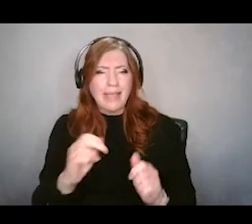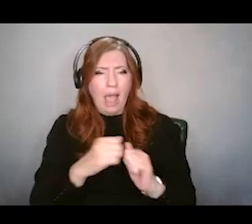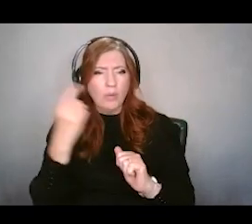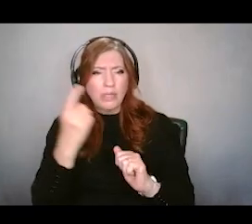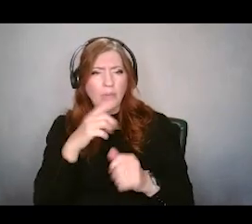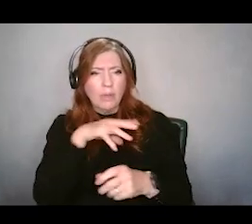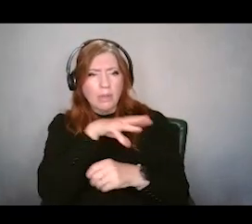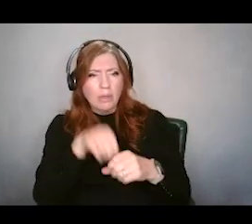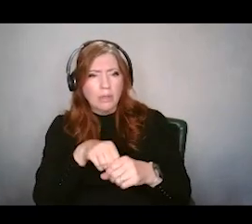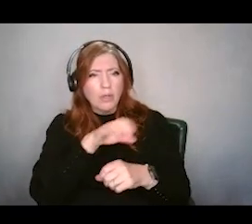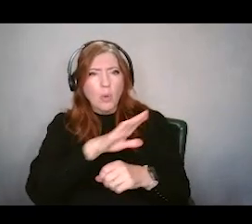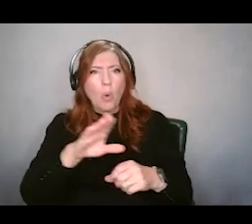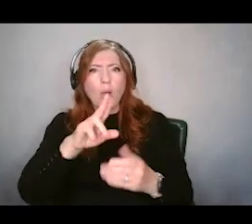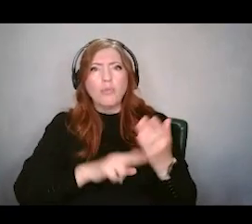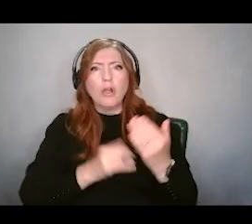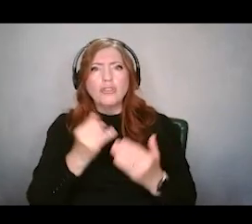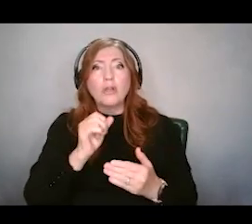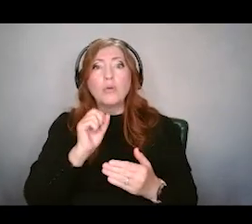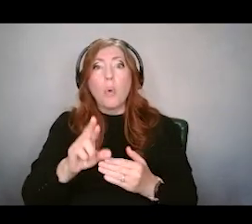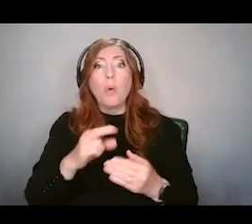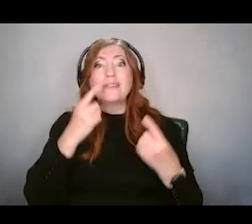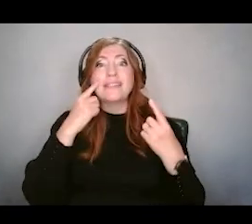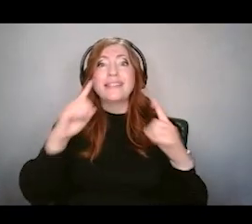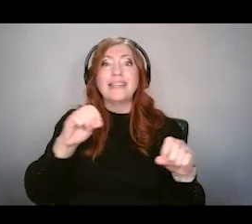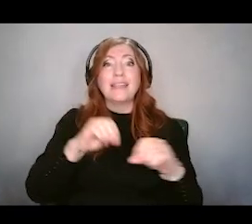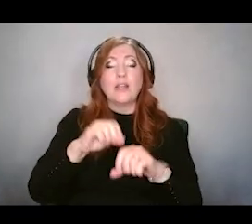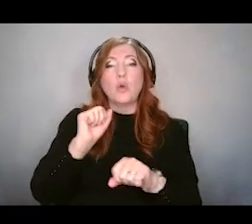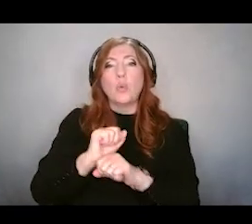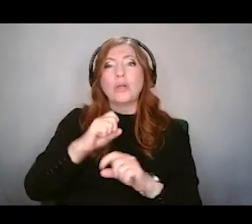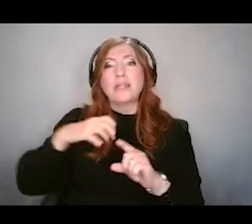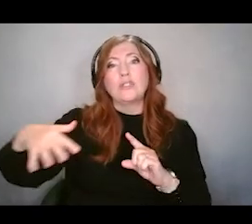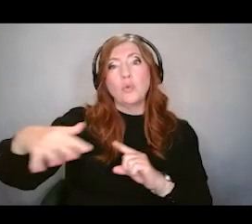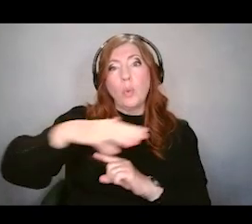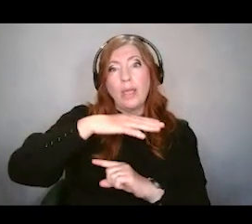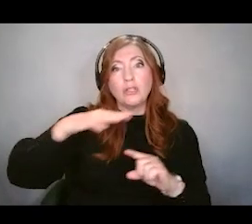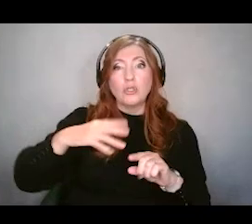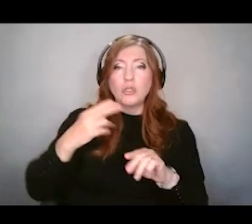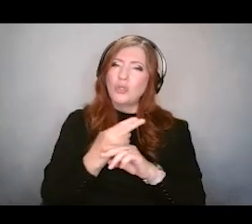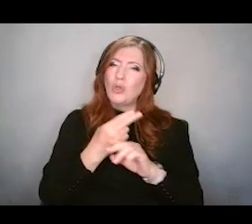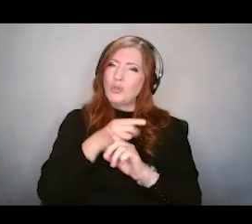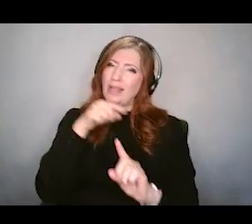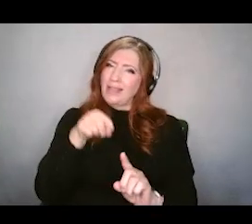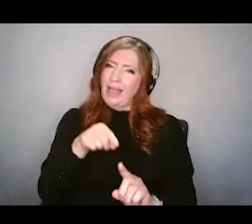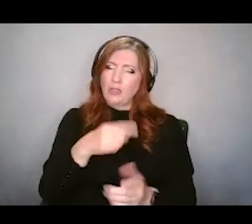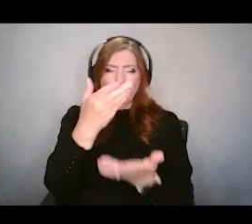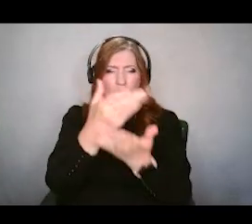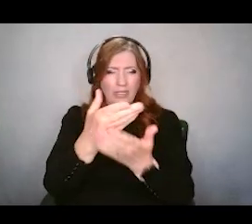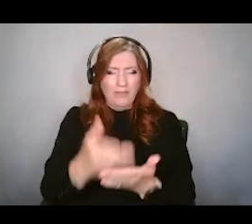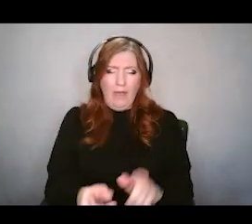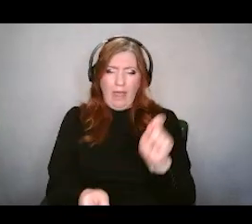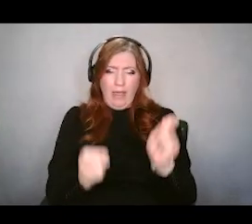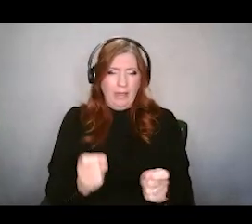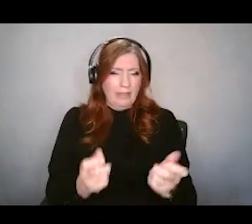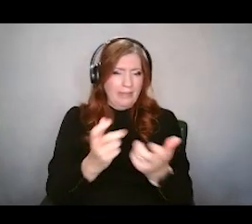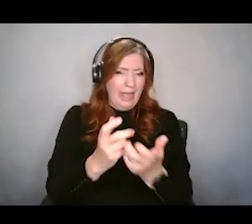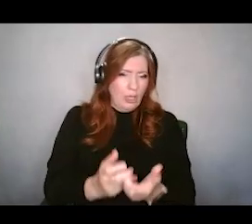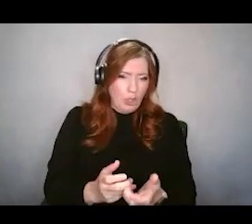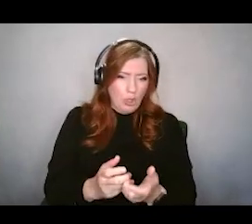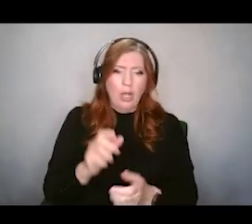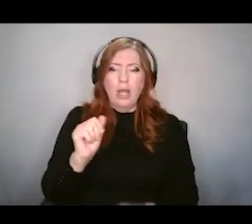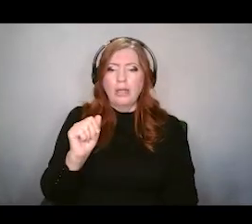or succeeds in a work setting. Use it to justify and tailor accommodations, assistive technology,